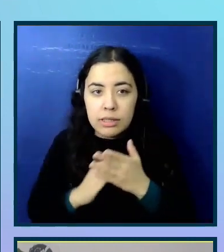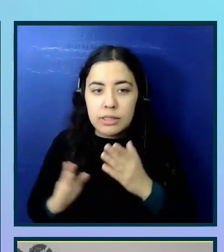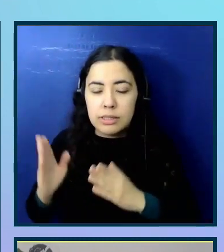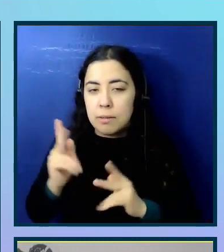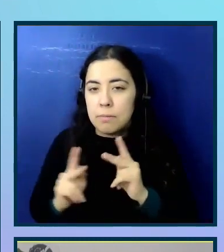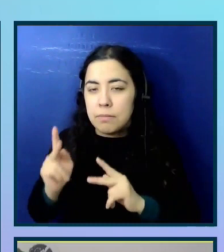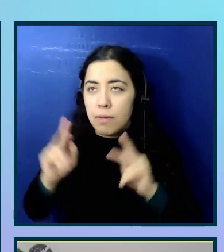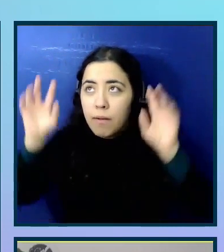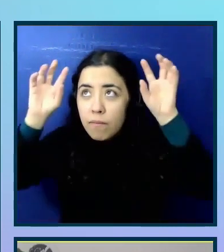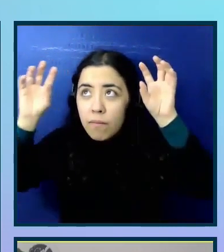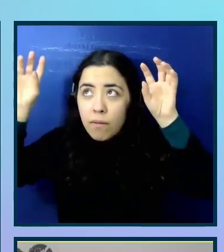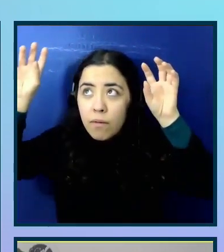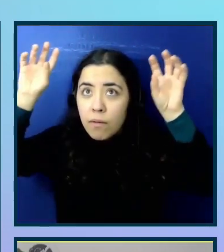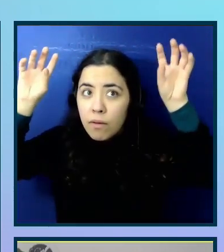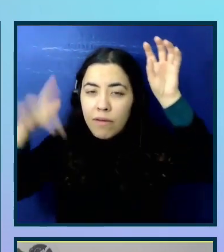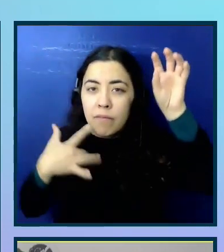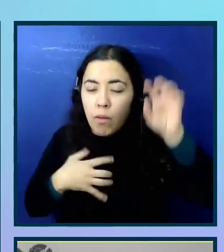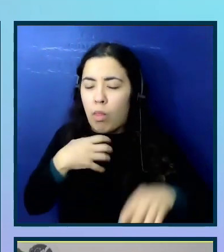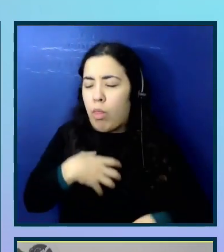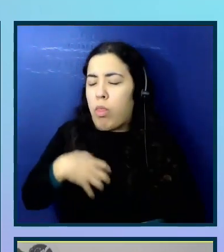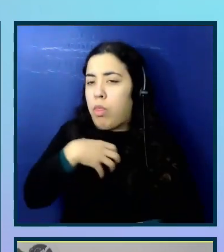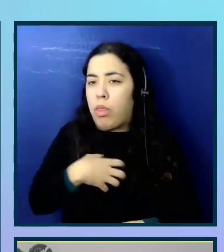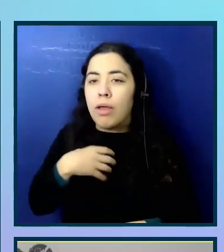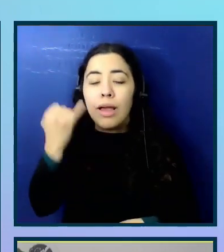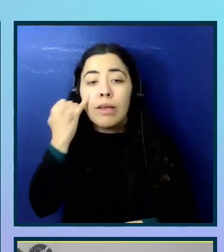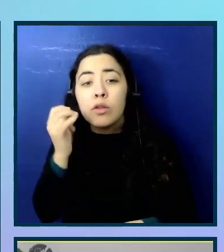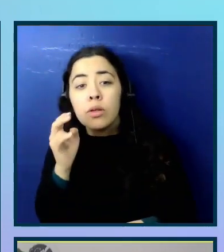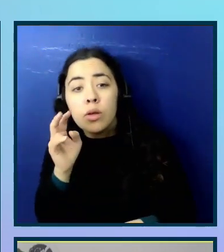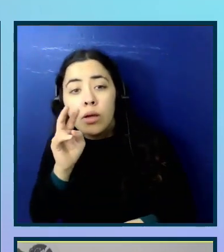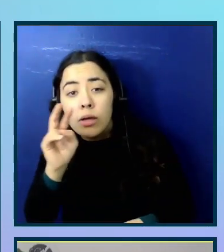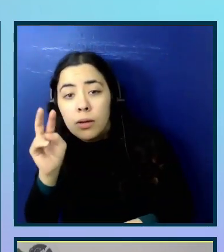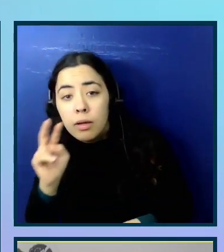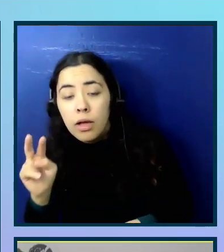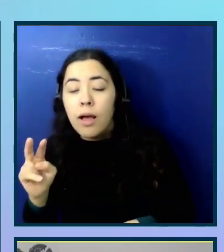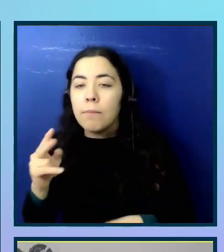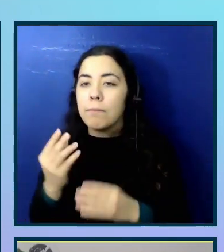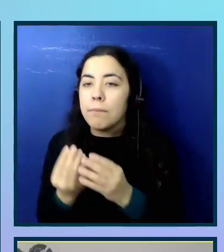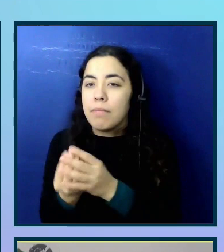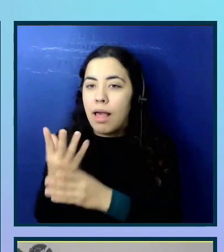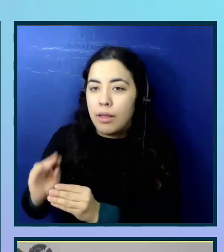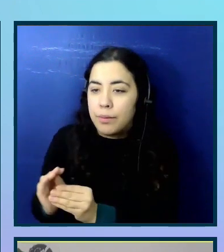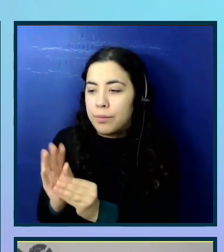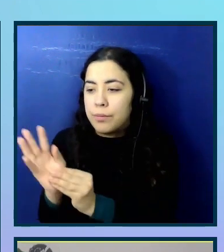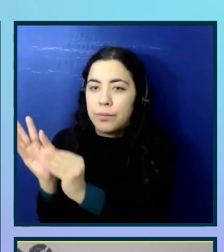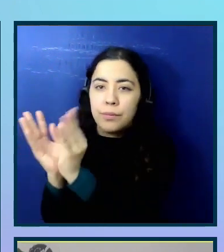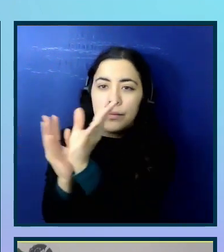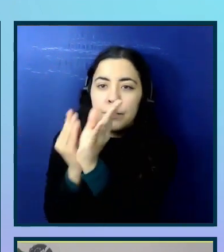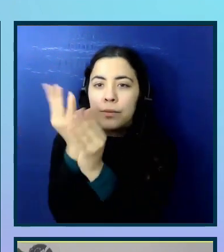And when you scroll down the page, I get a really fun, cool animation of a plant that is growing, but this might be an issue for some people.